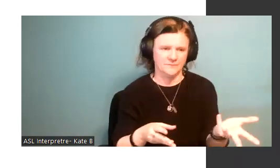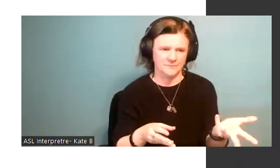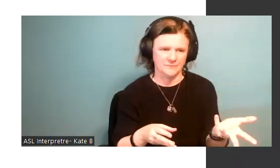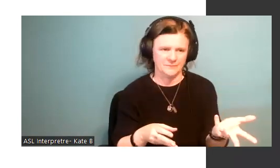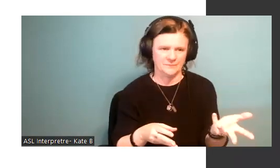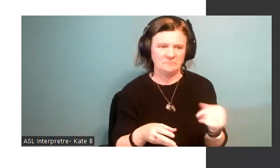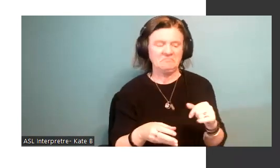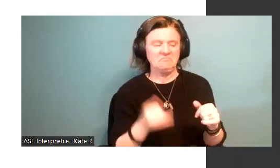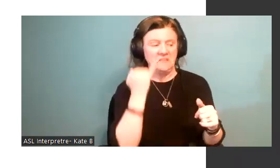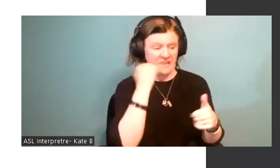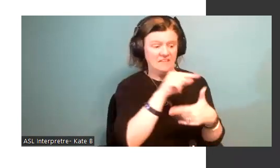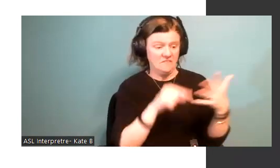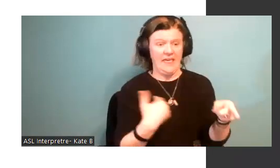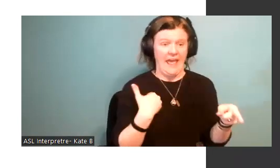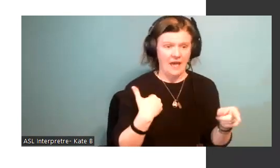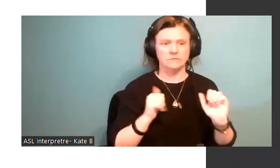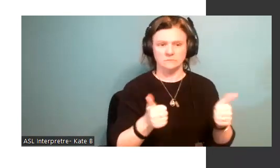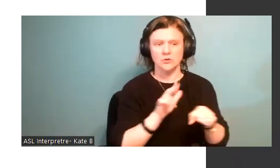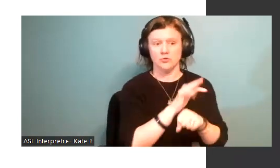first. ARIA is for when HTML and other native